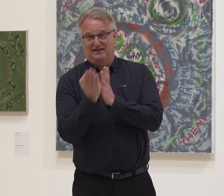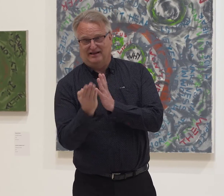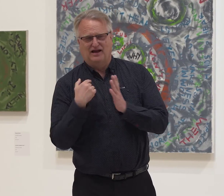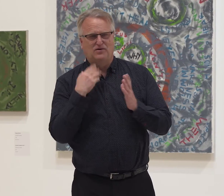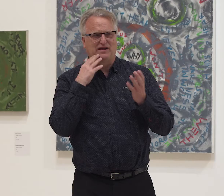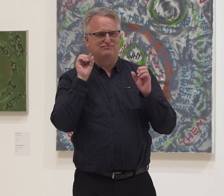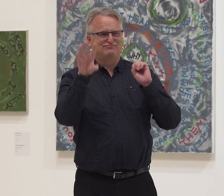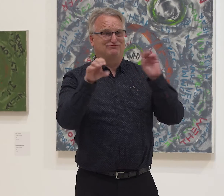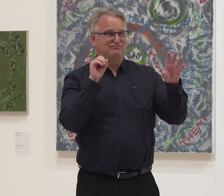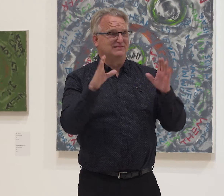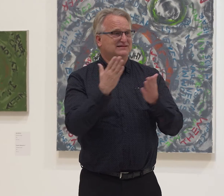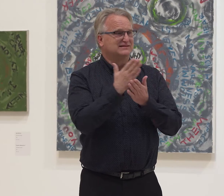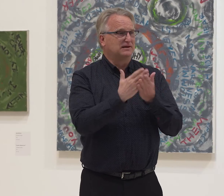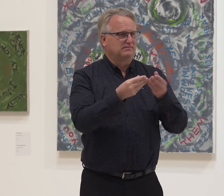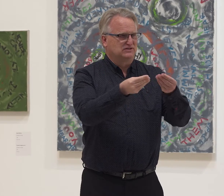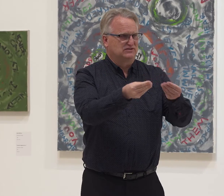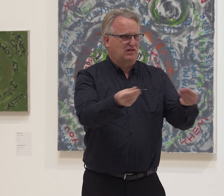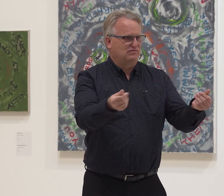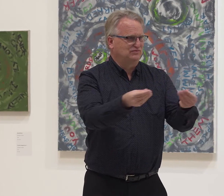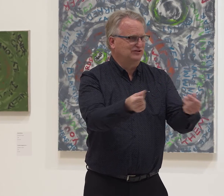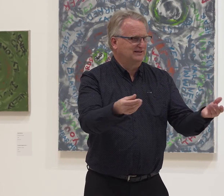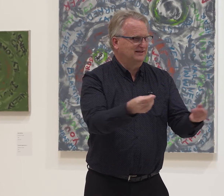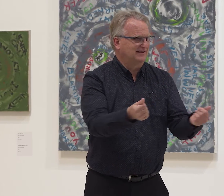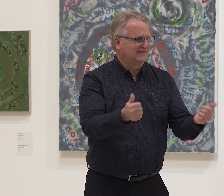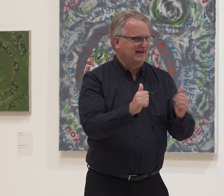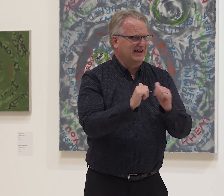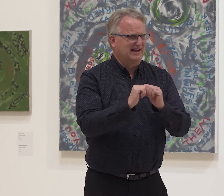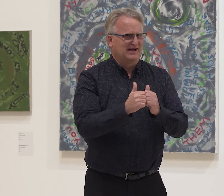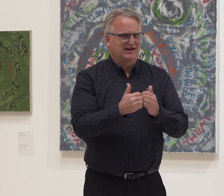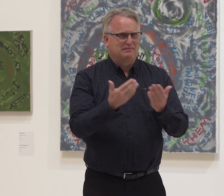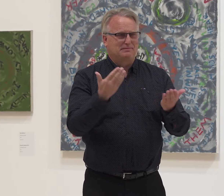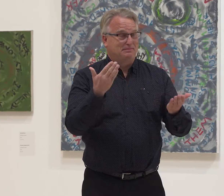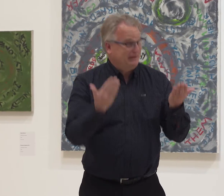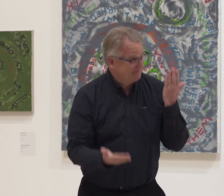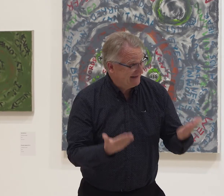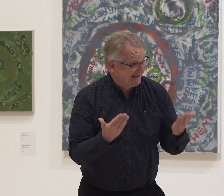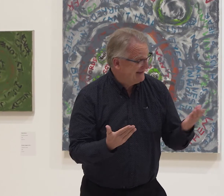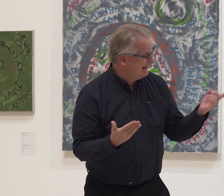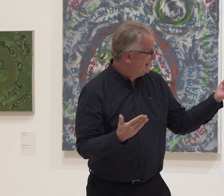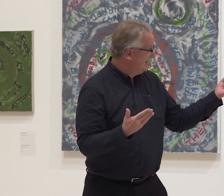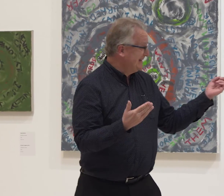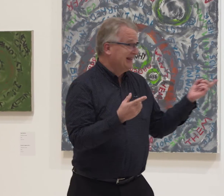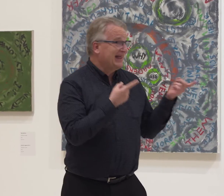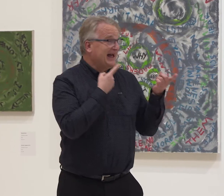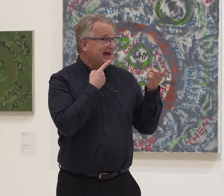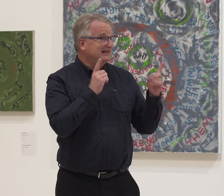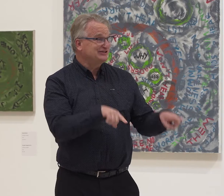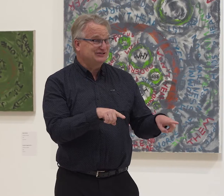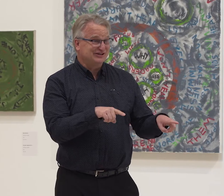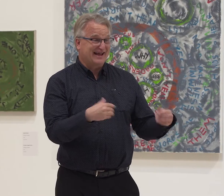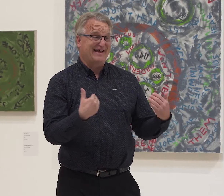Then after that, I will share some potential solutions on what we can include as far as